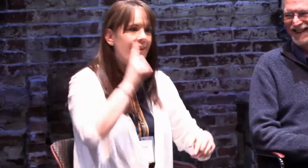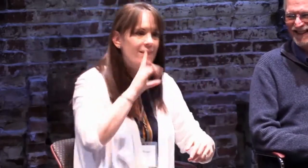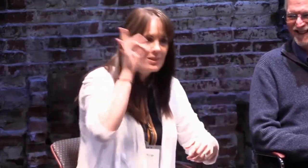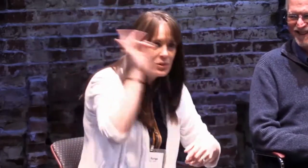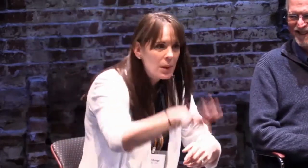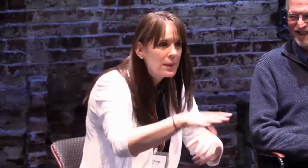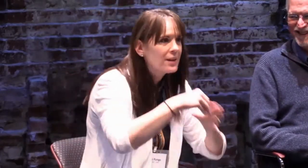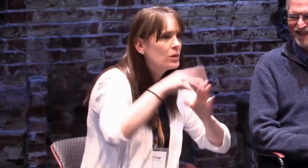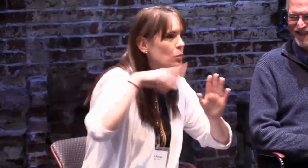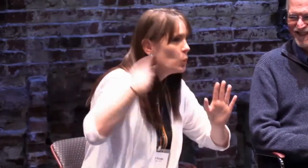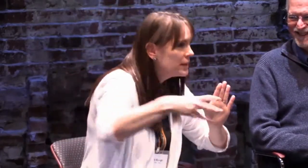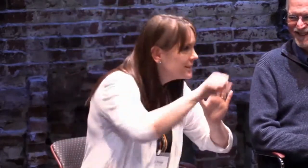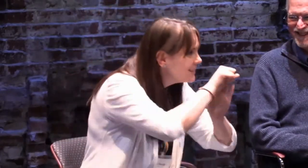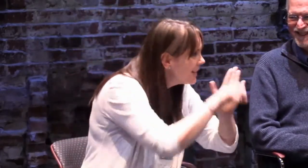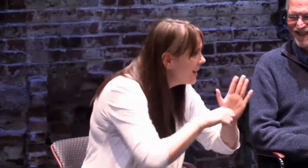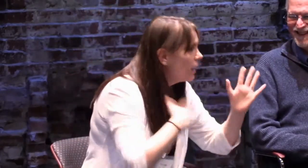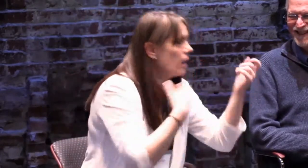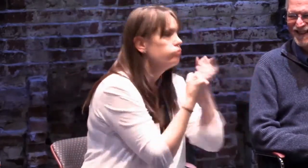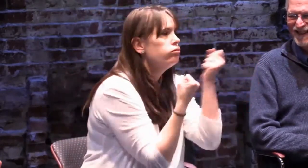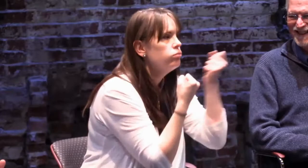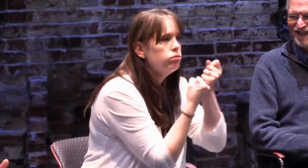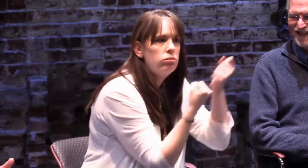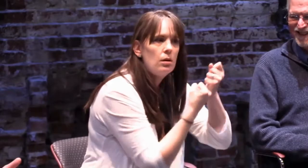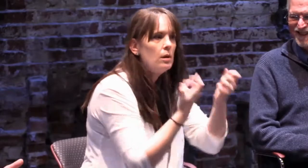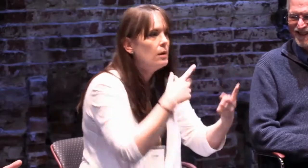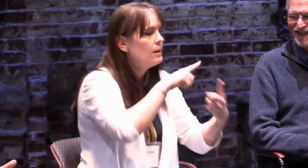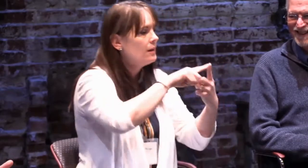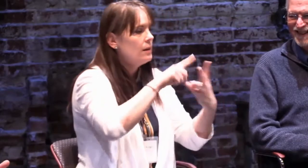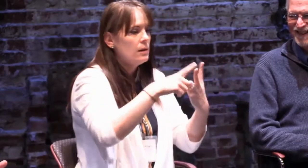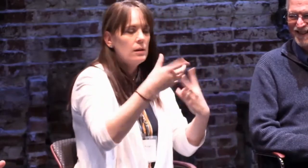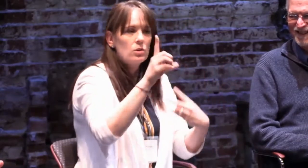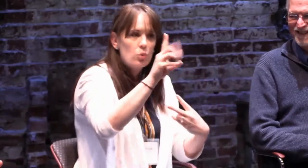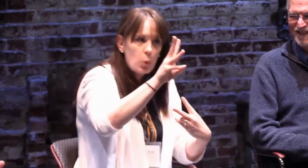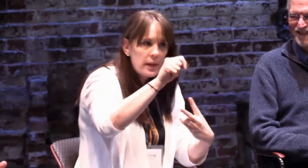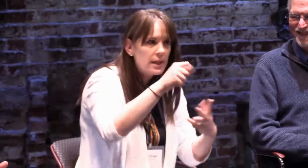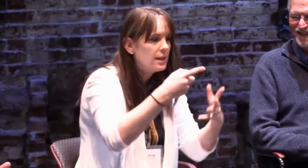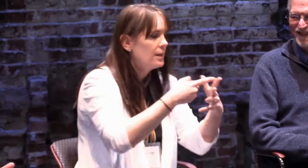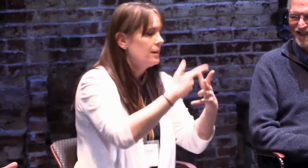but I still had an interest in supporting this programming,